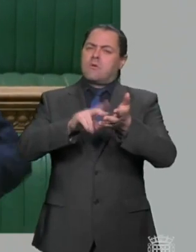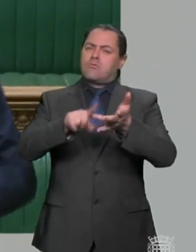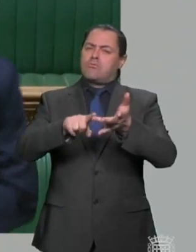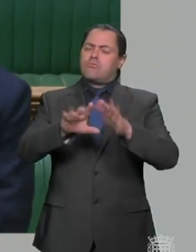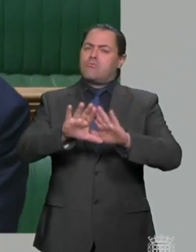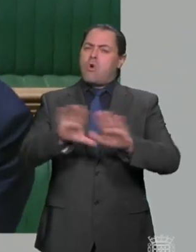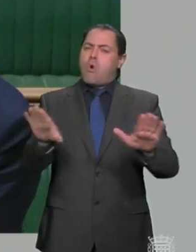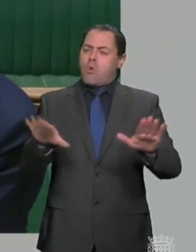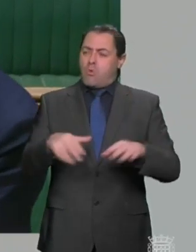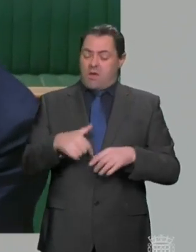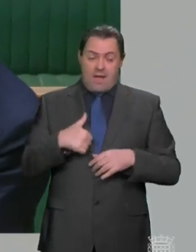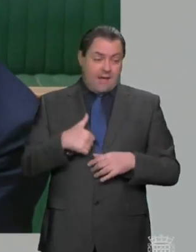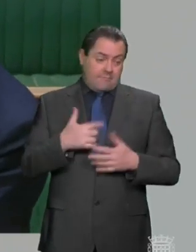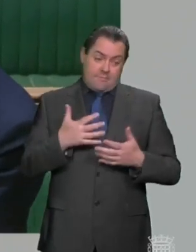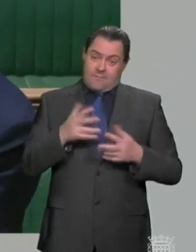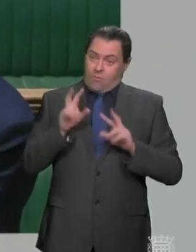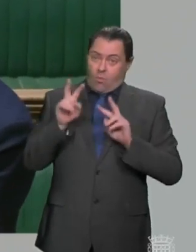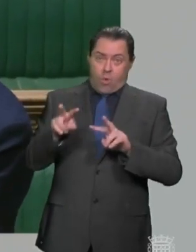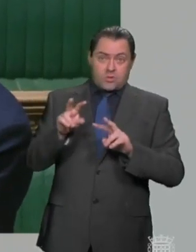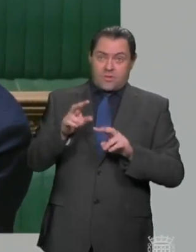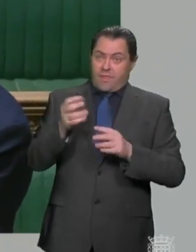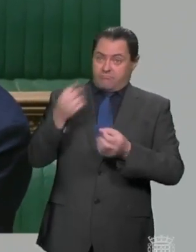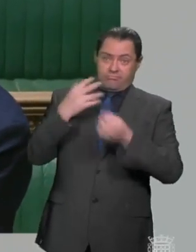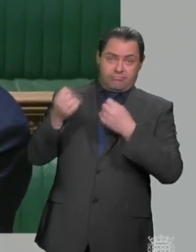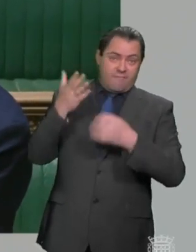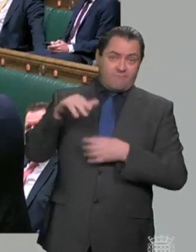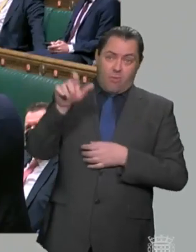had the benefit of seeing the evidence that the right hon. and learned Gentleman is bringing to